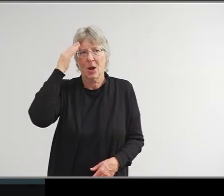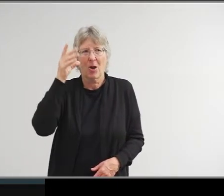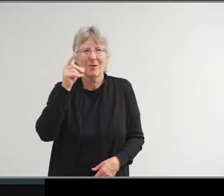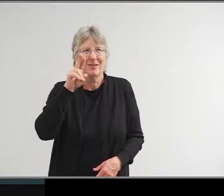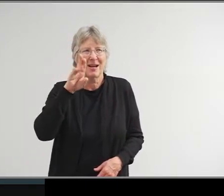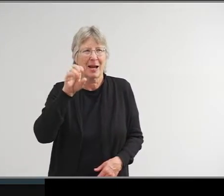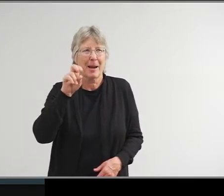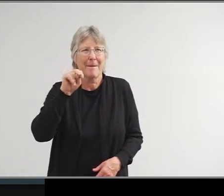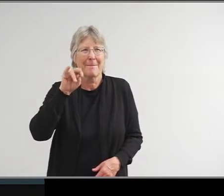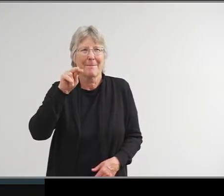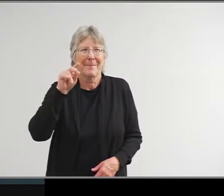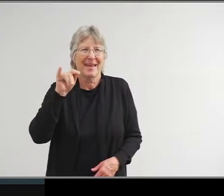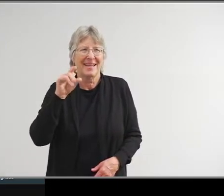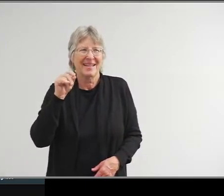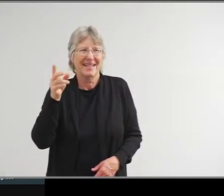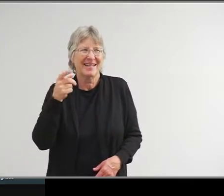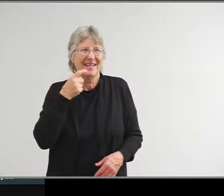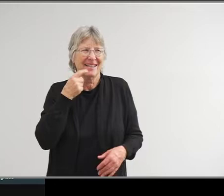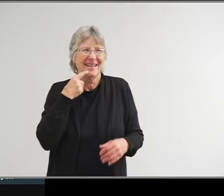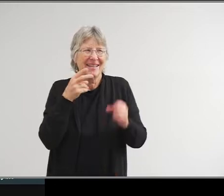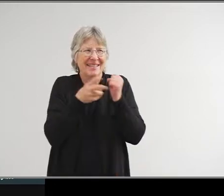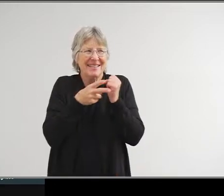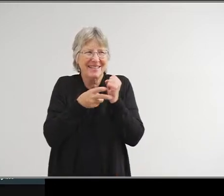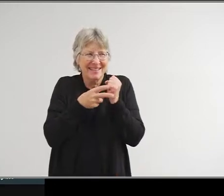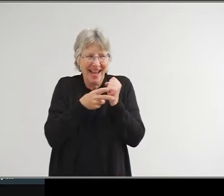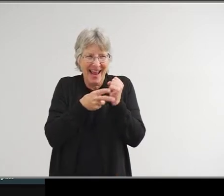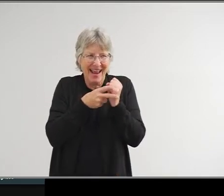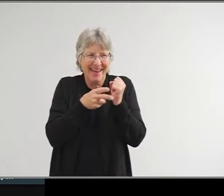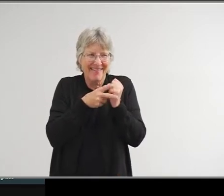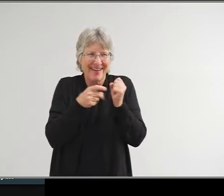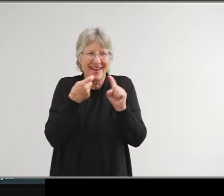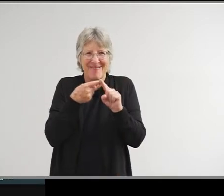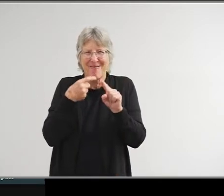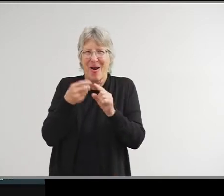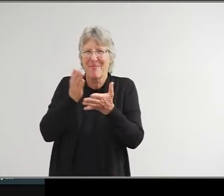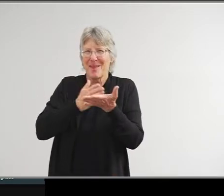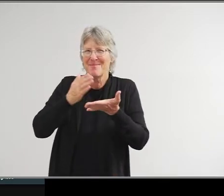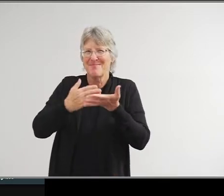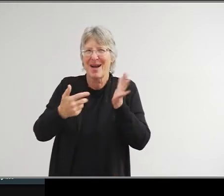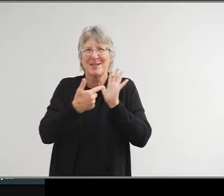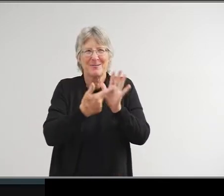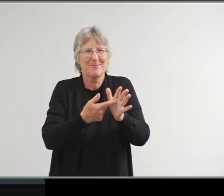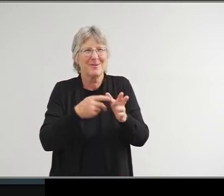because he's been saving it from the budget presentation. So we'll start with Dr. Benitez.